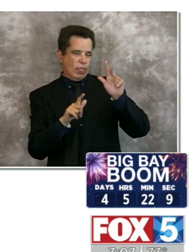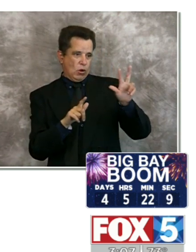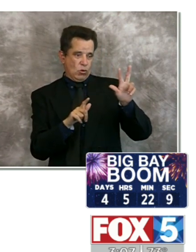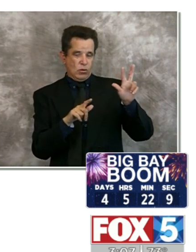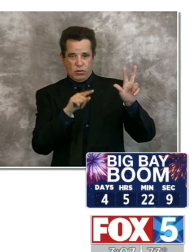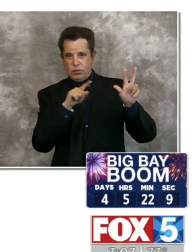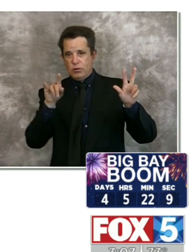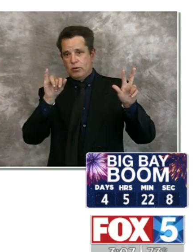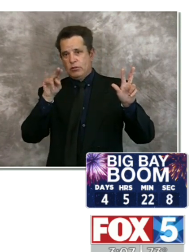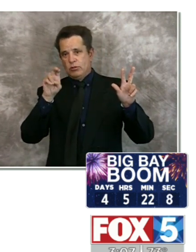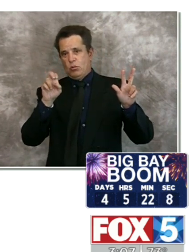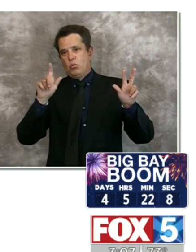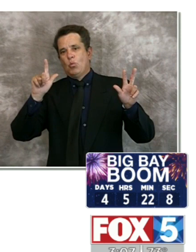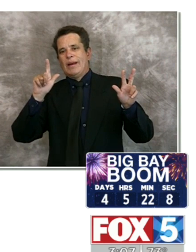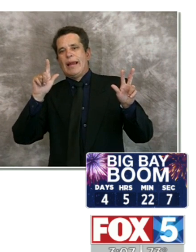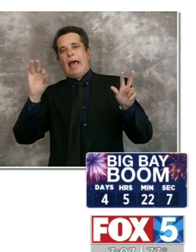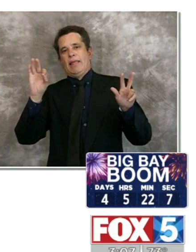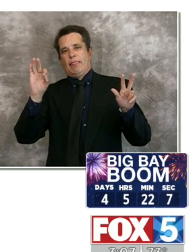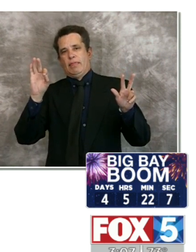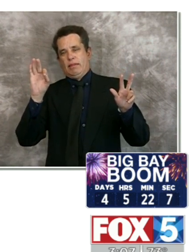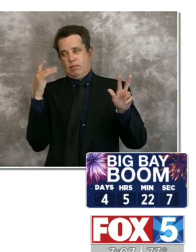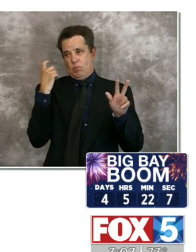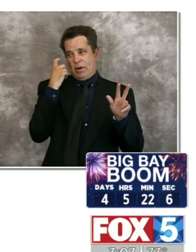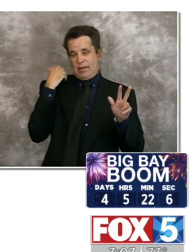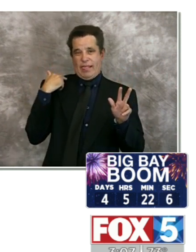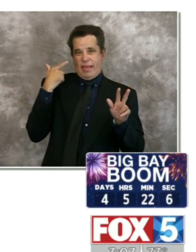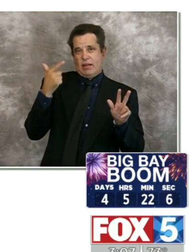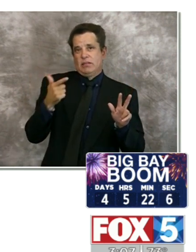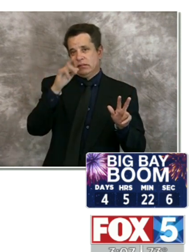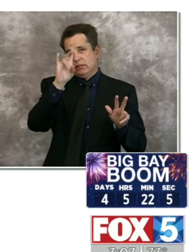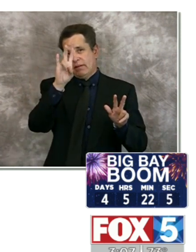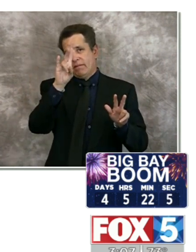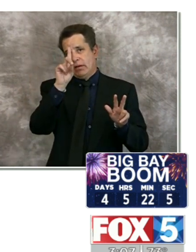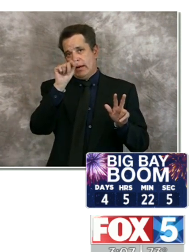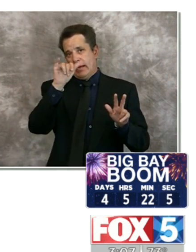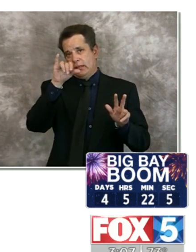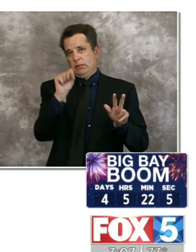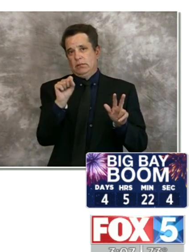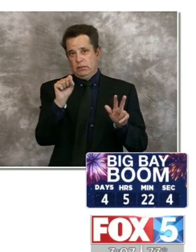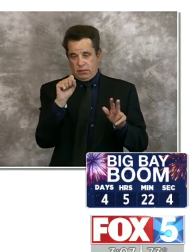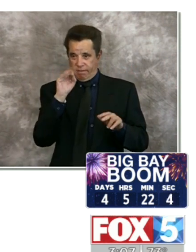STATED YESTERDAY WE HAD A 4. SO IT'S FOR THE LAST 7 DAYS